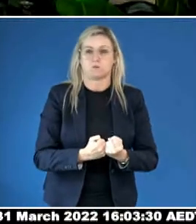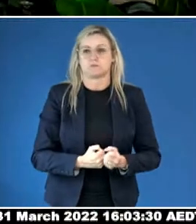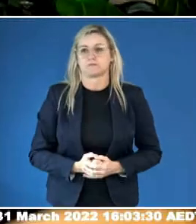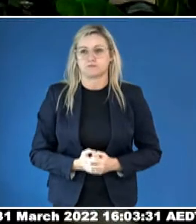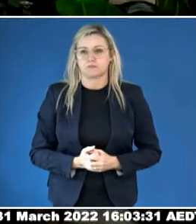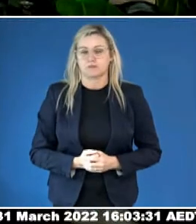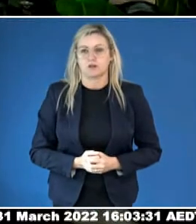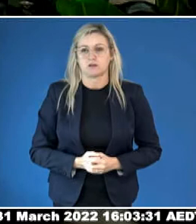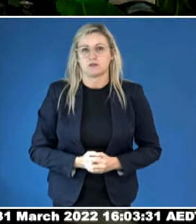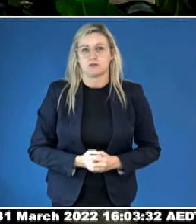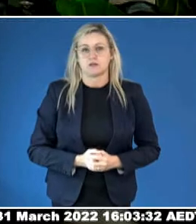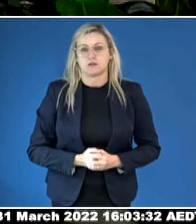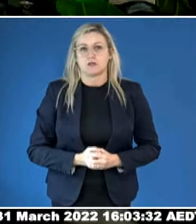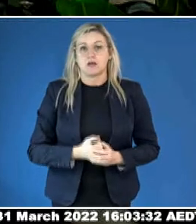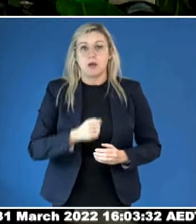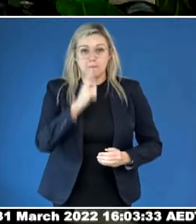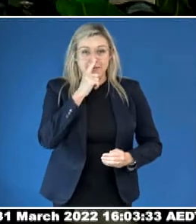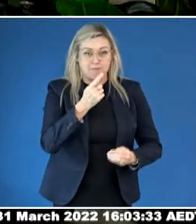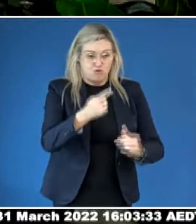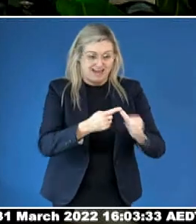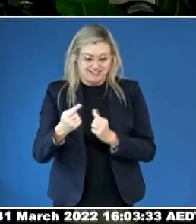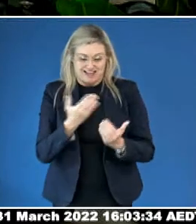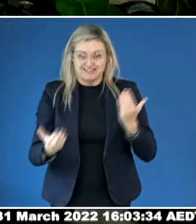75 per cent of our respondents have experienced physical violence.